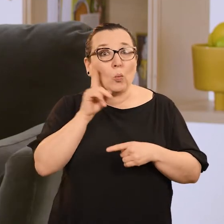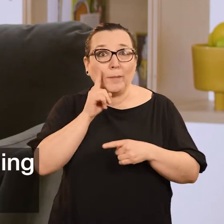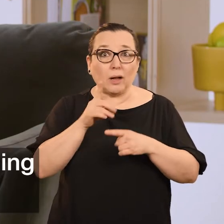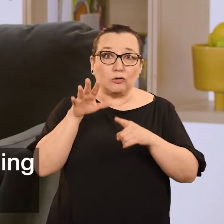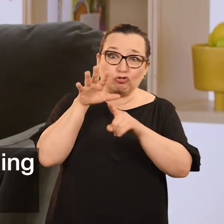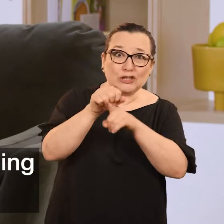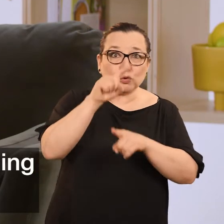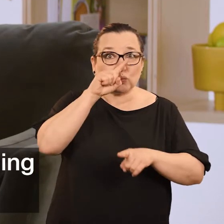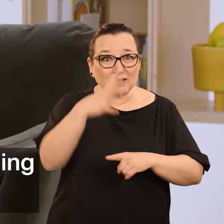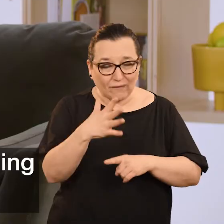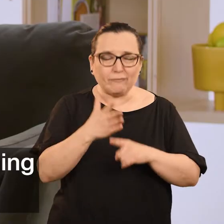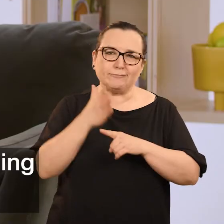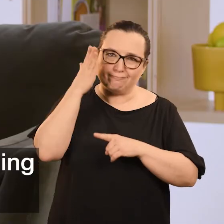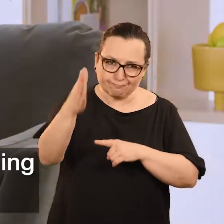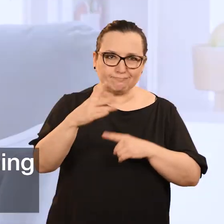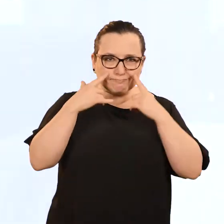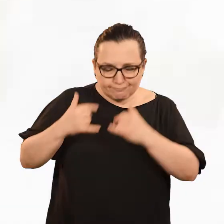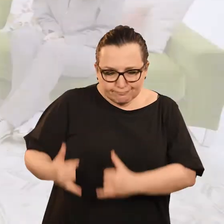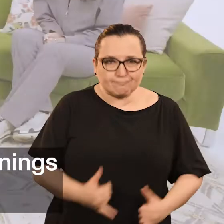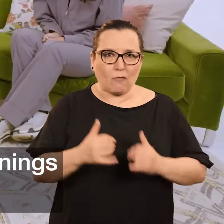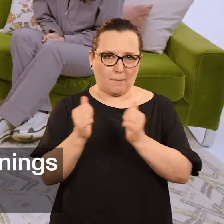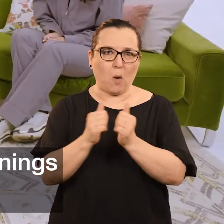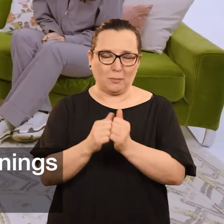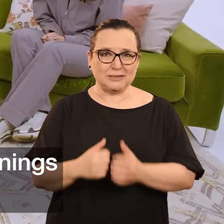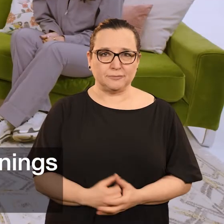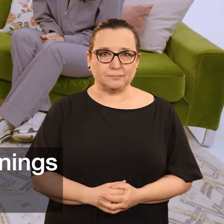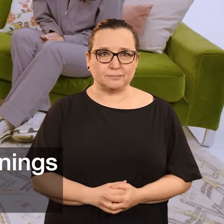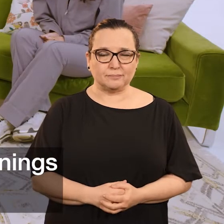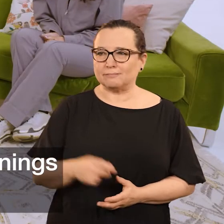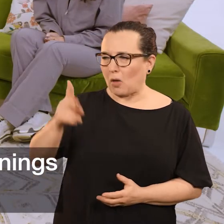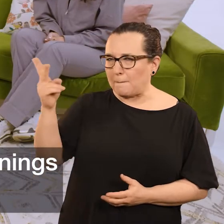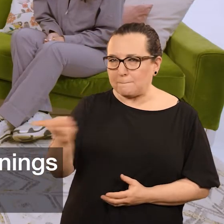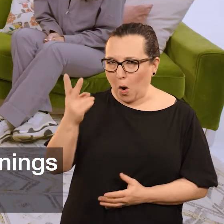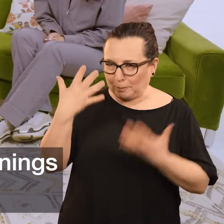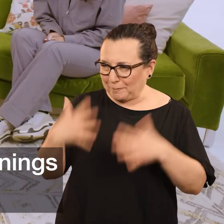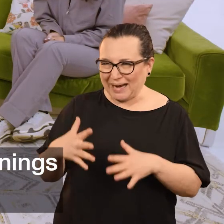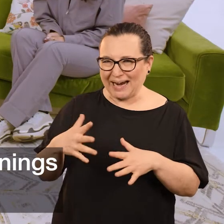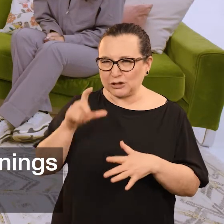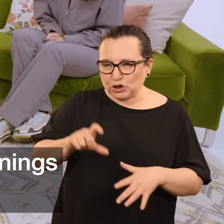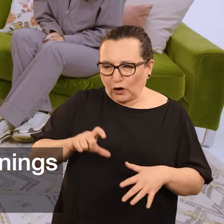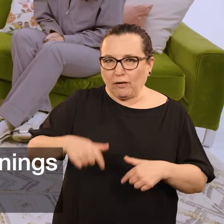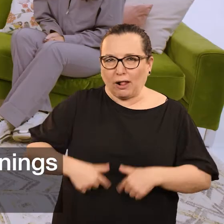they attend their cervical screening appointments as well. So you've both had cervical screenings in the past